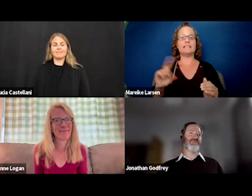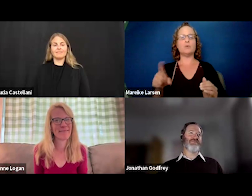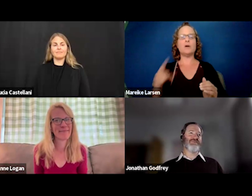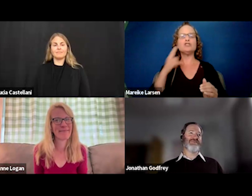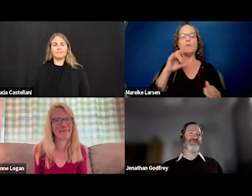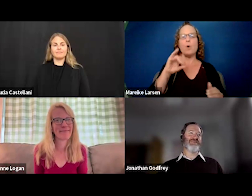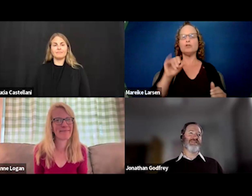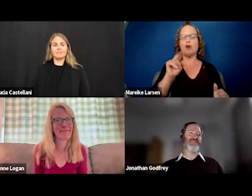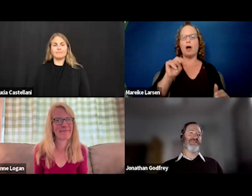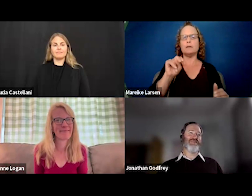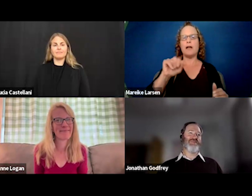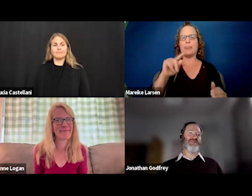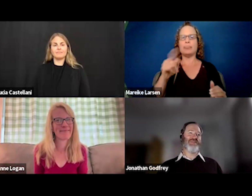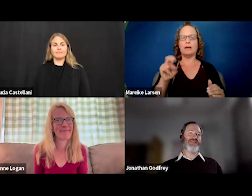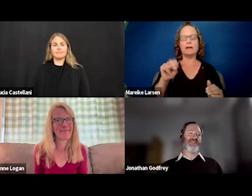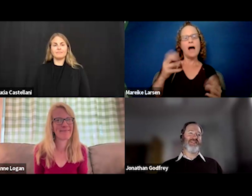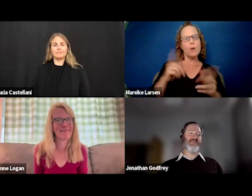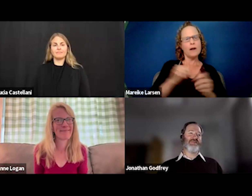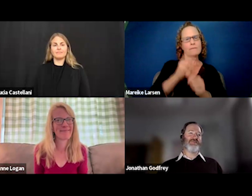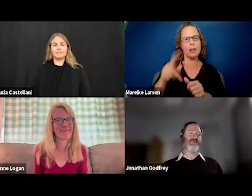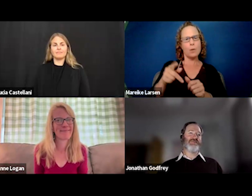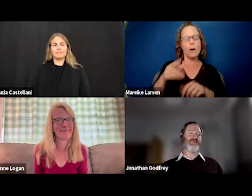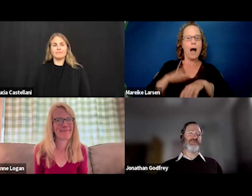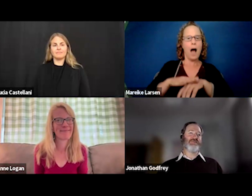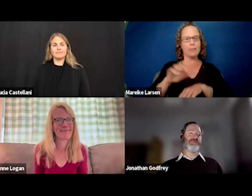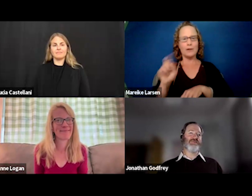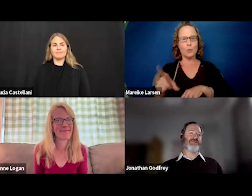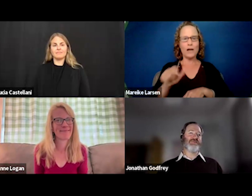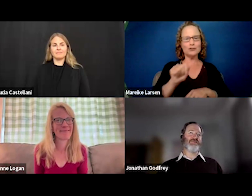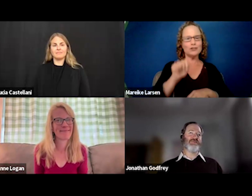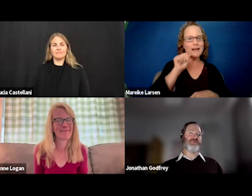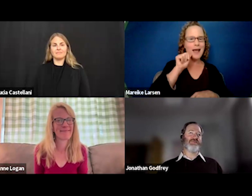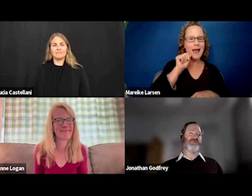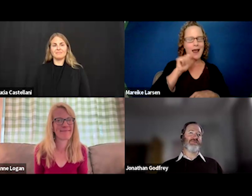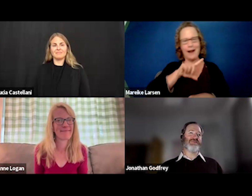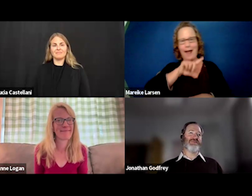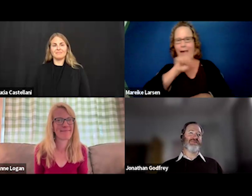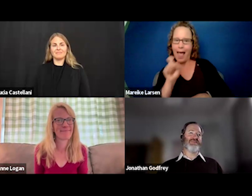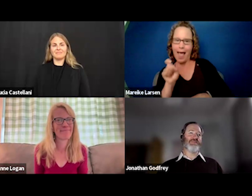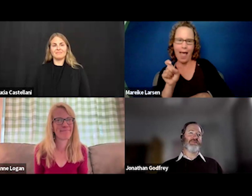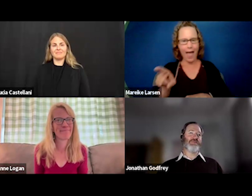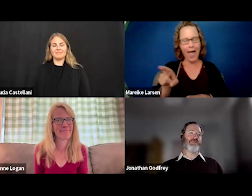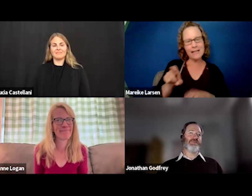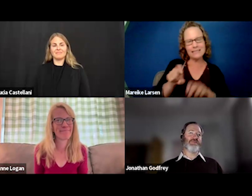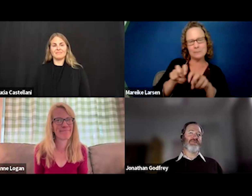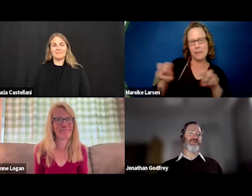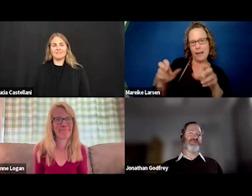to follow up on the question that Anne posed for the fellow panelists, which, if I'm remembering right,